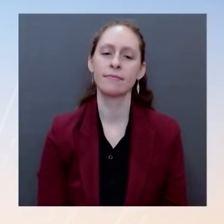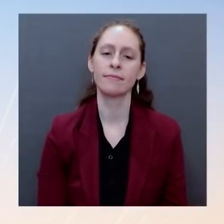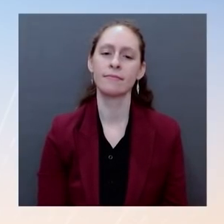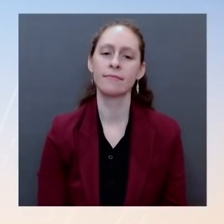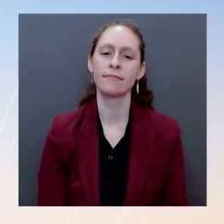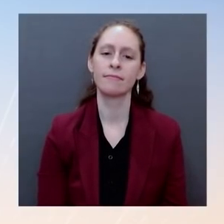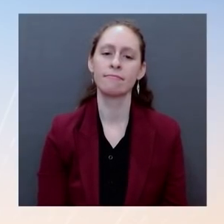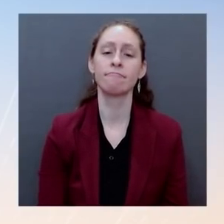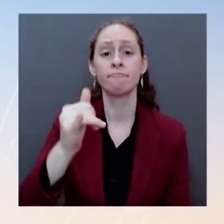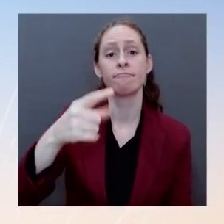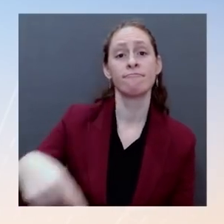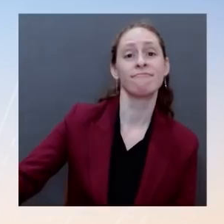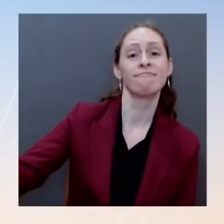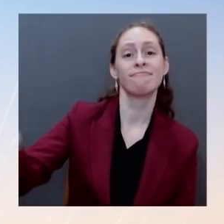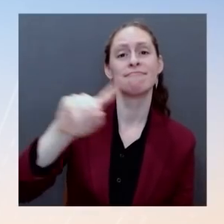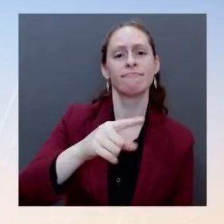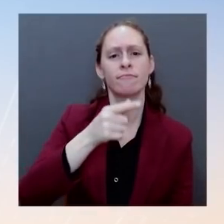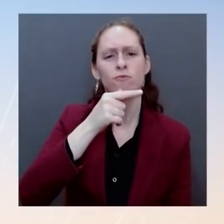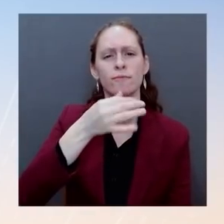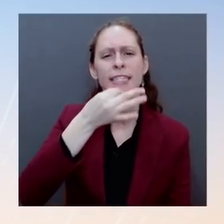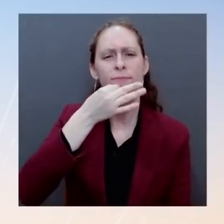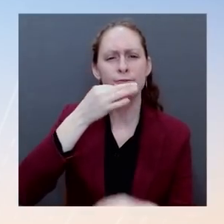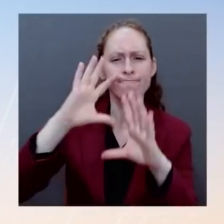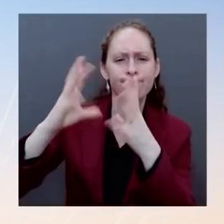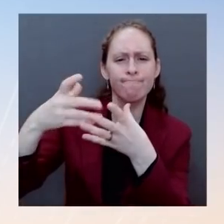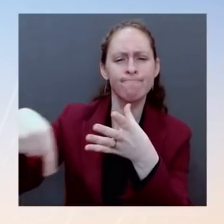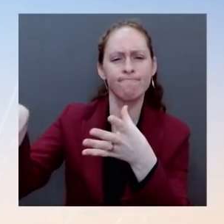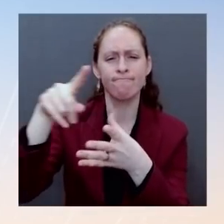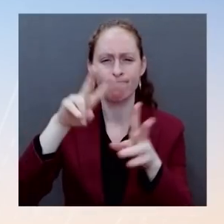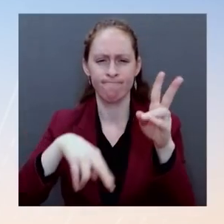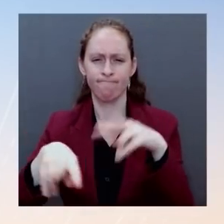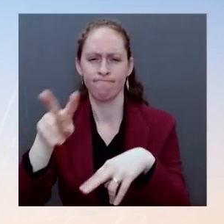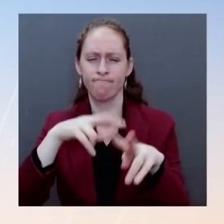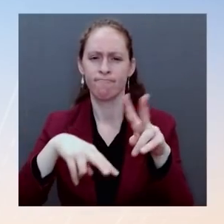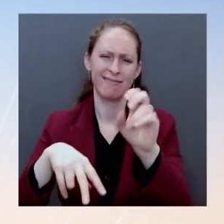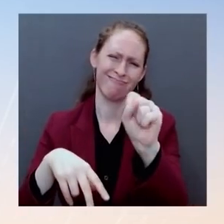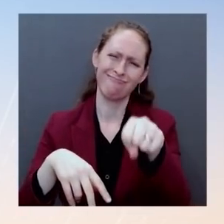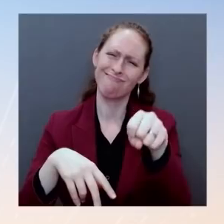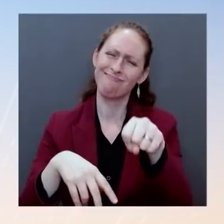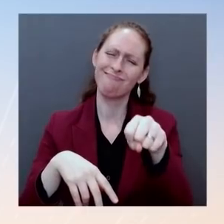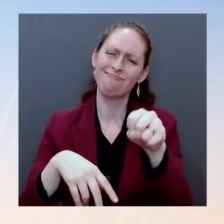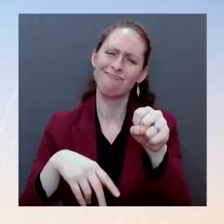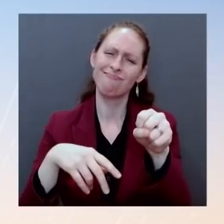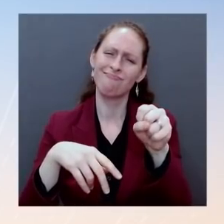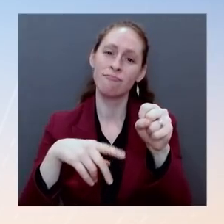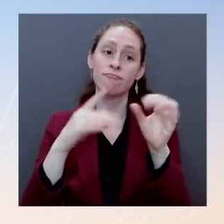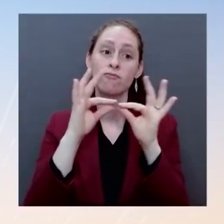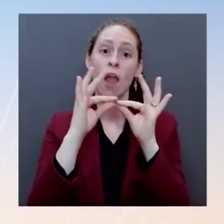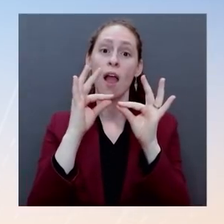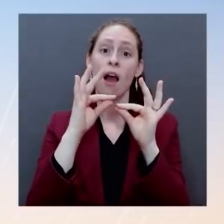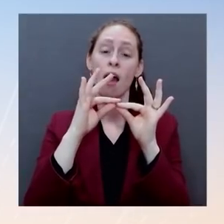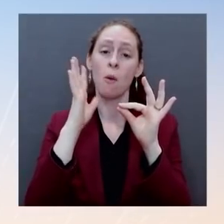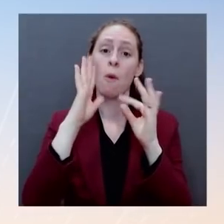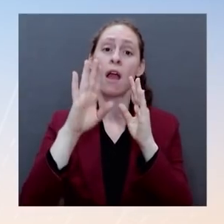Our focus here is looking at what are the concrete, practical steps that we can take to try to help ensure that outcome